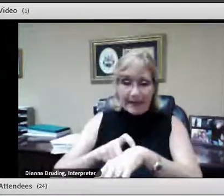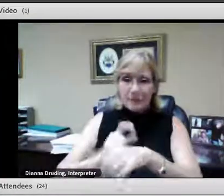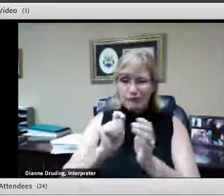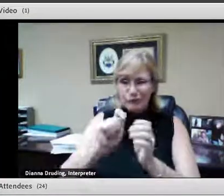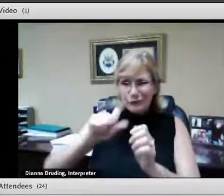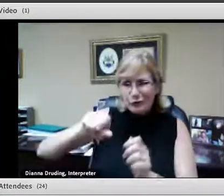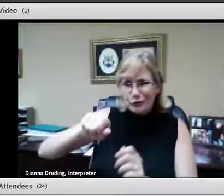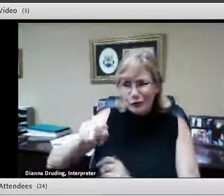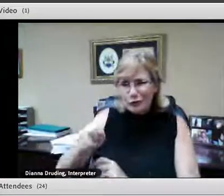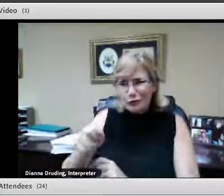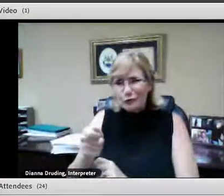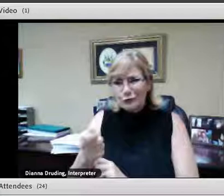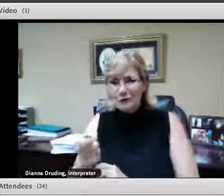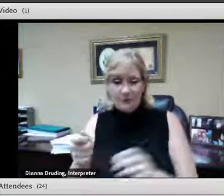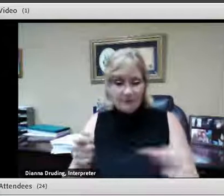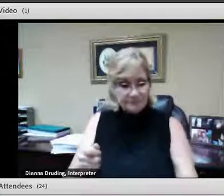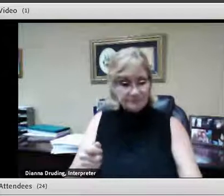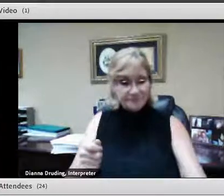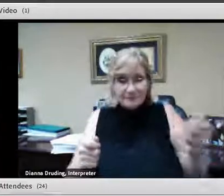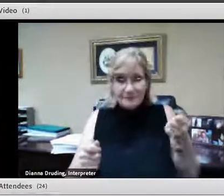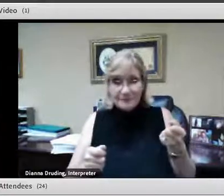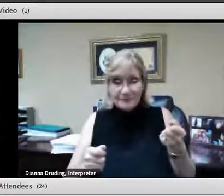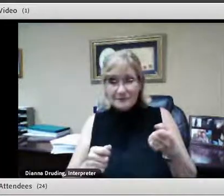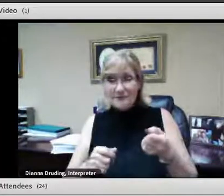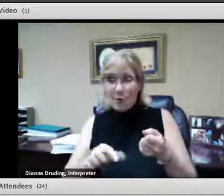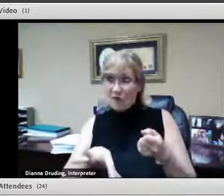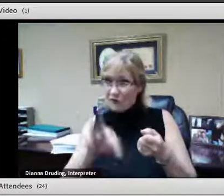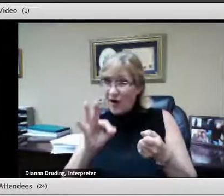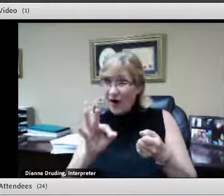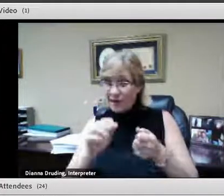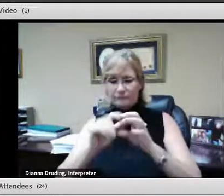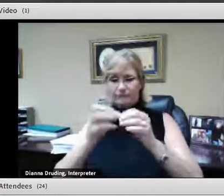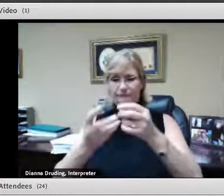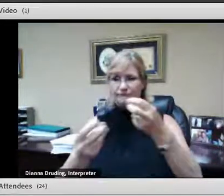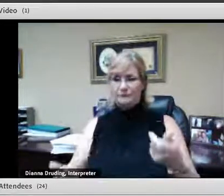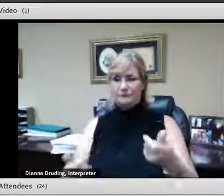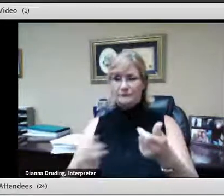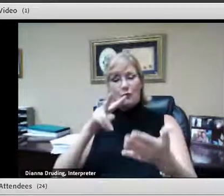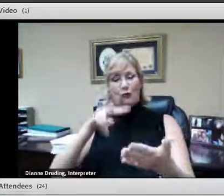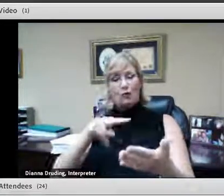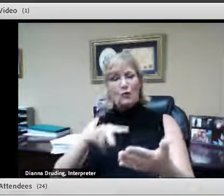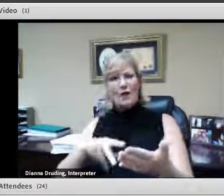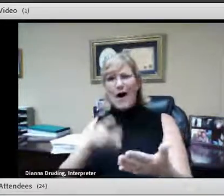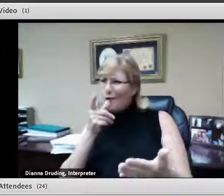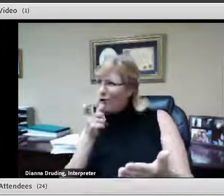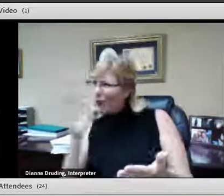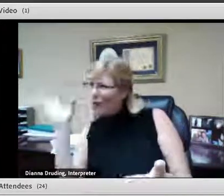Take the closest snowball, and each person reads it out loud, and then we try to guess who wrote it.